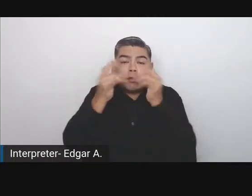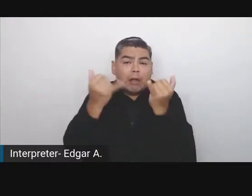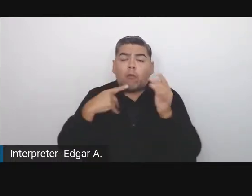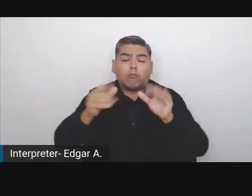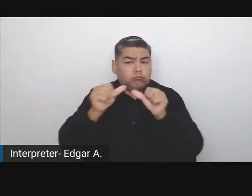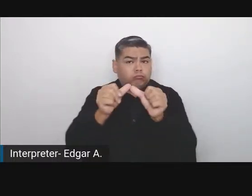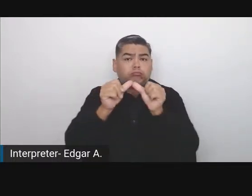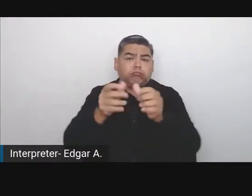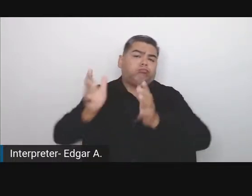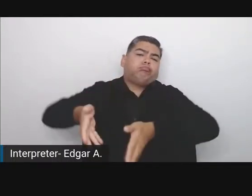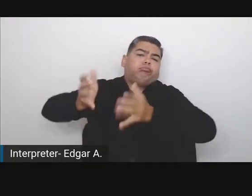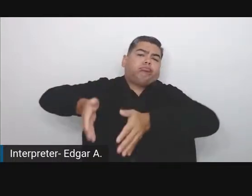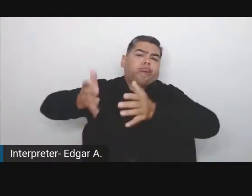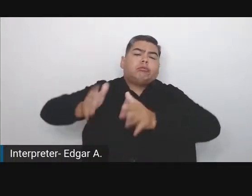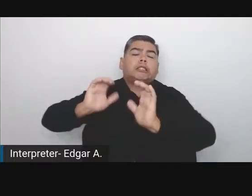Ole Guldberg: Thank you very much goodbye